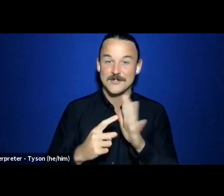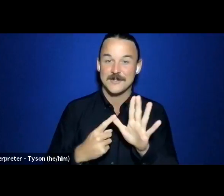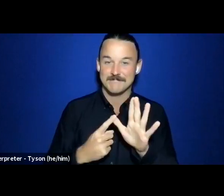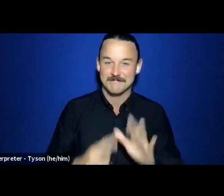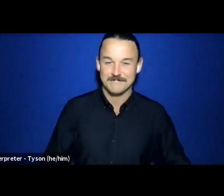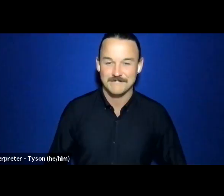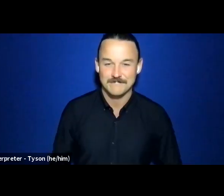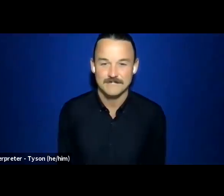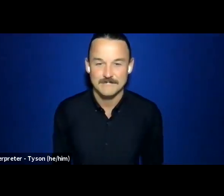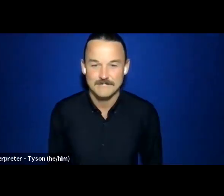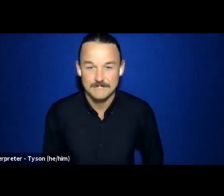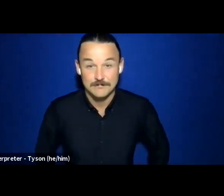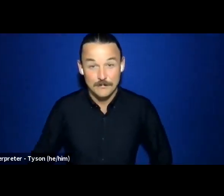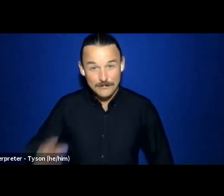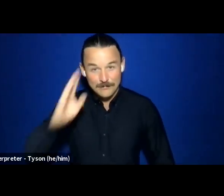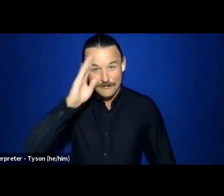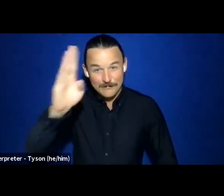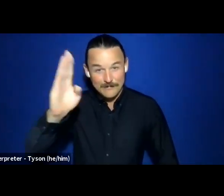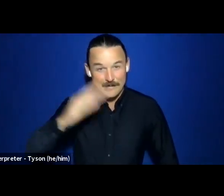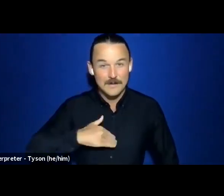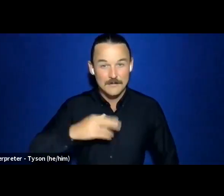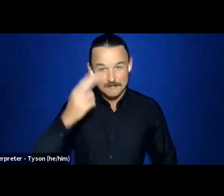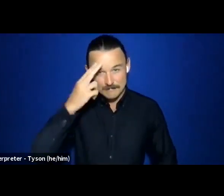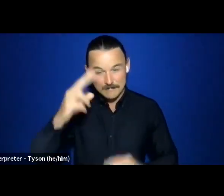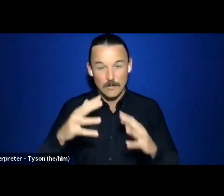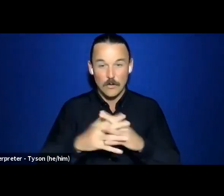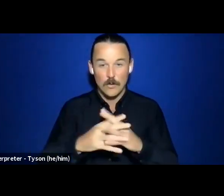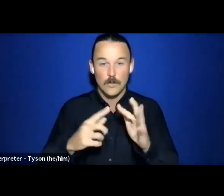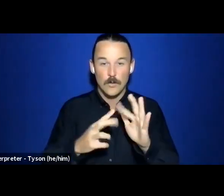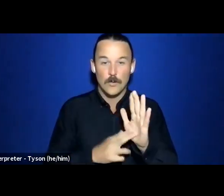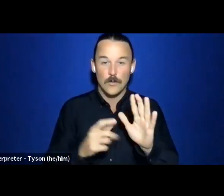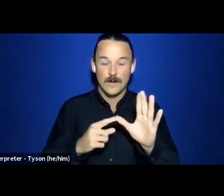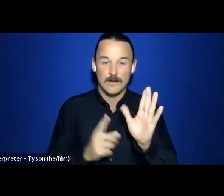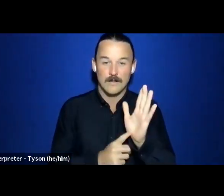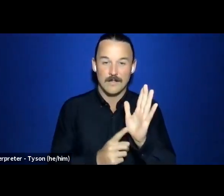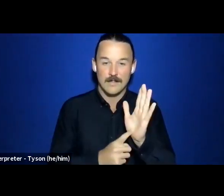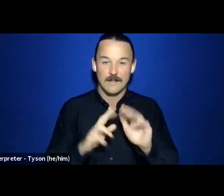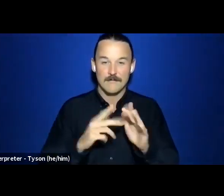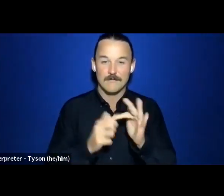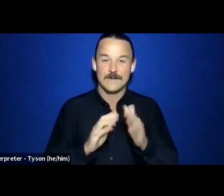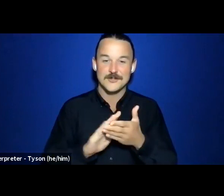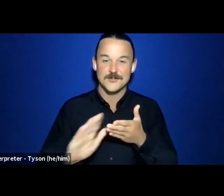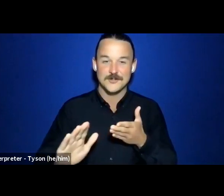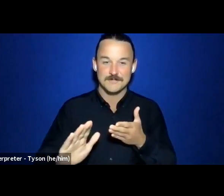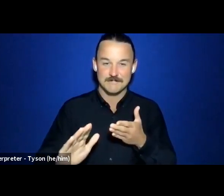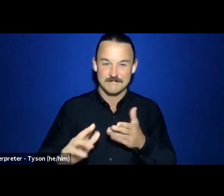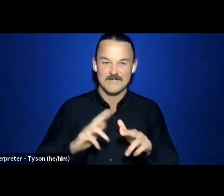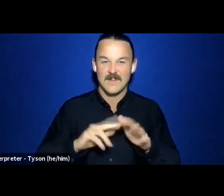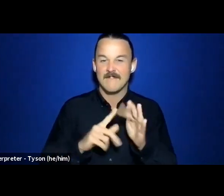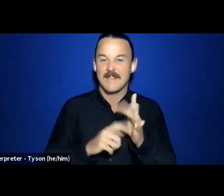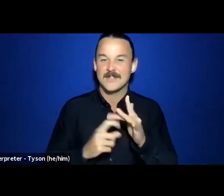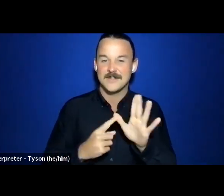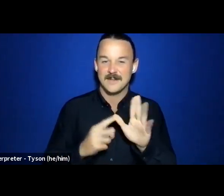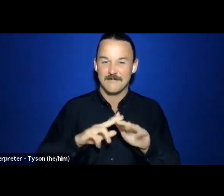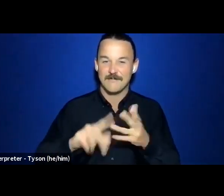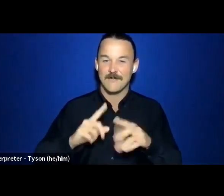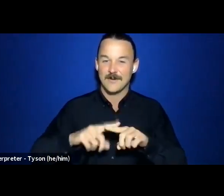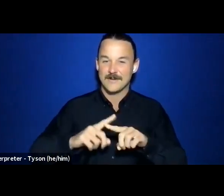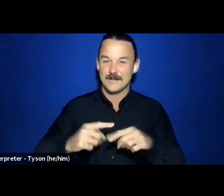Felicia. Yama everybody, my everybody, my name is wendy. French French Felicia box and French Felicia box, and I, he on the French Felicia box, and I, he on